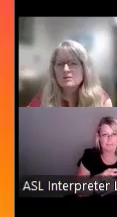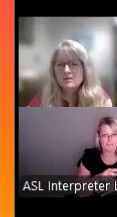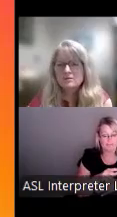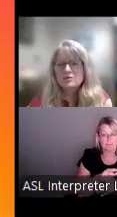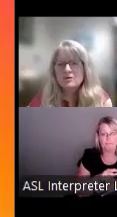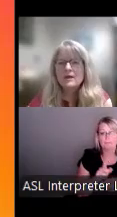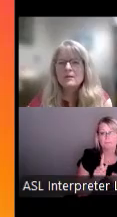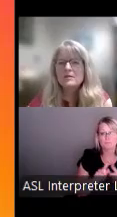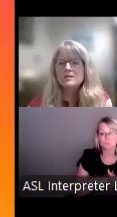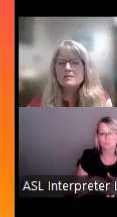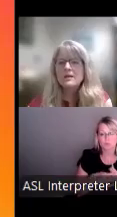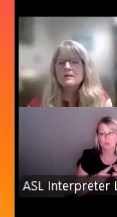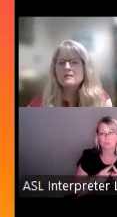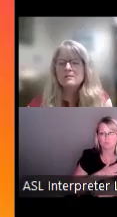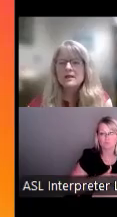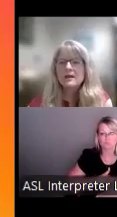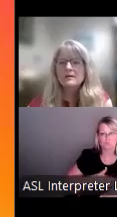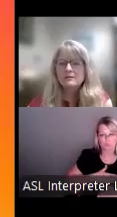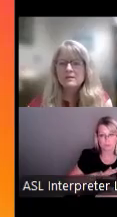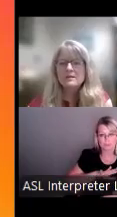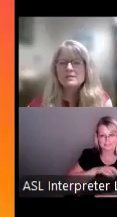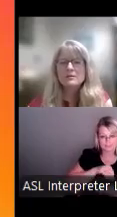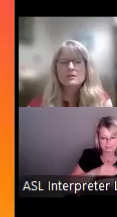start to enjoy and participate in some of the activities that